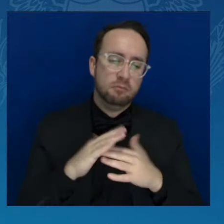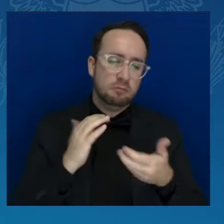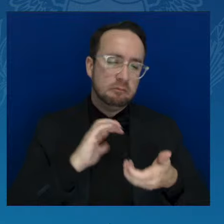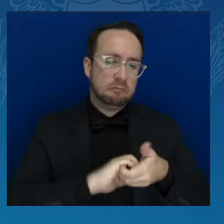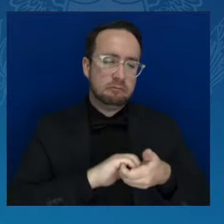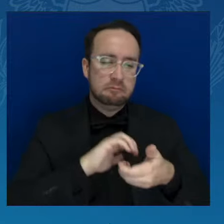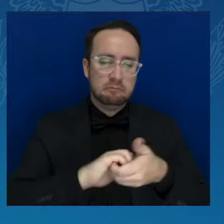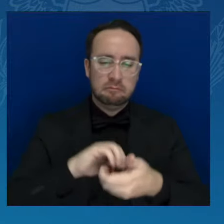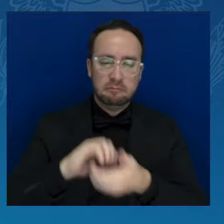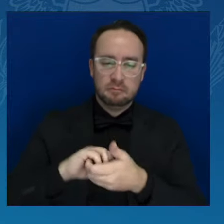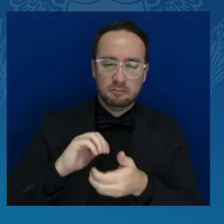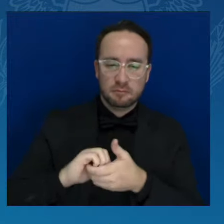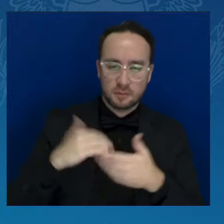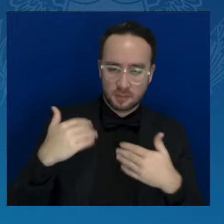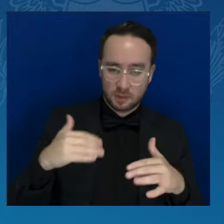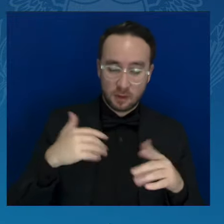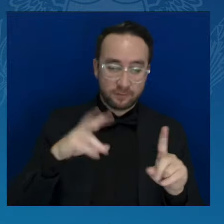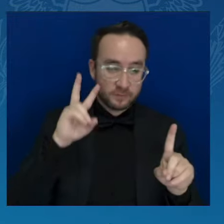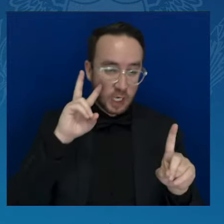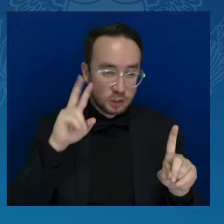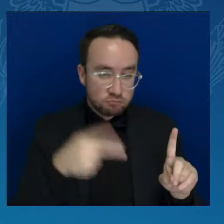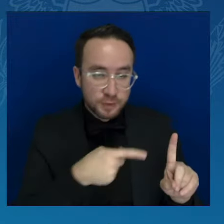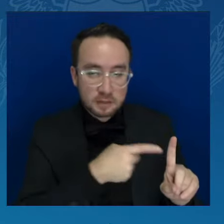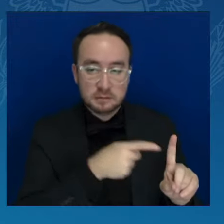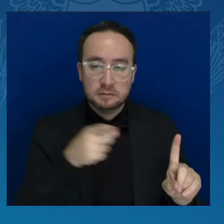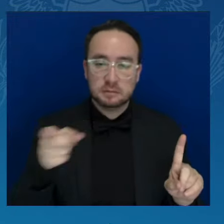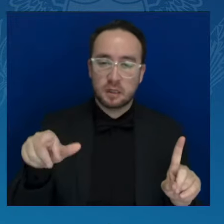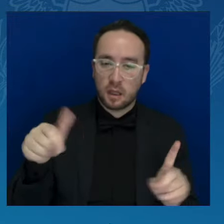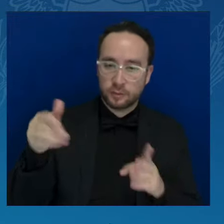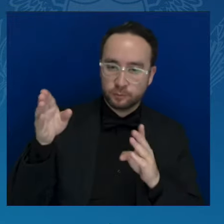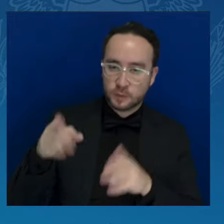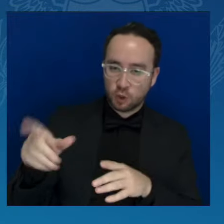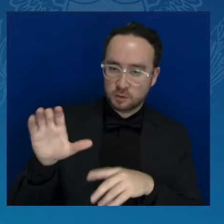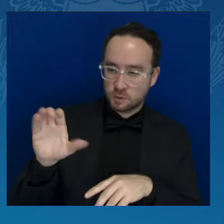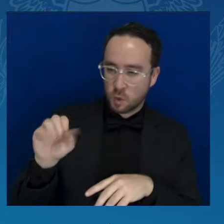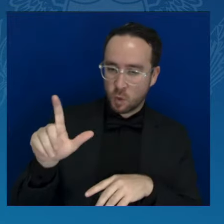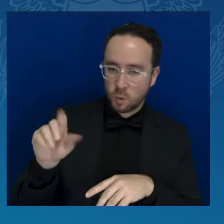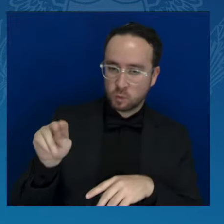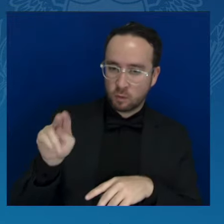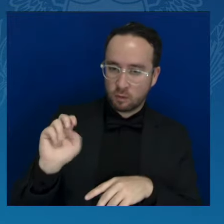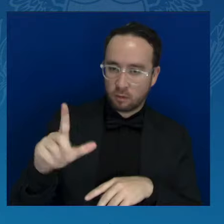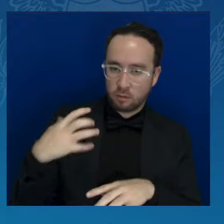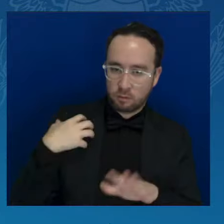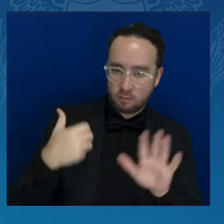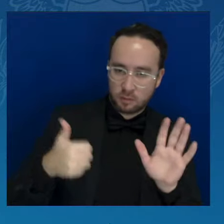humanity is returning to the moon. And we anticipate the first landing of American astronauts